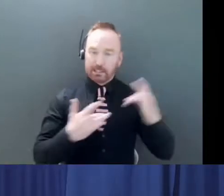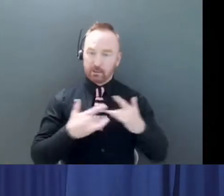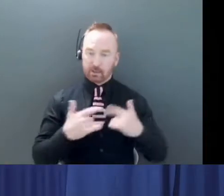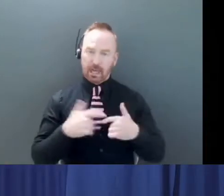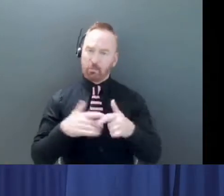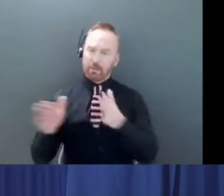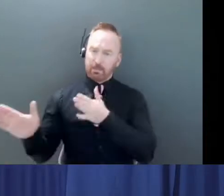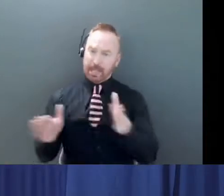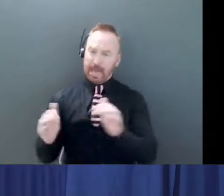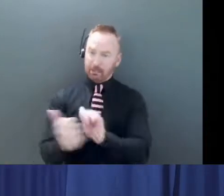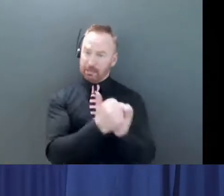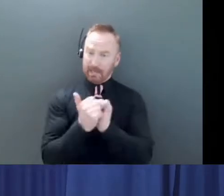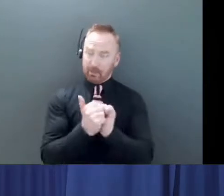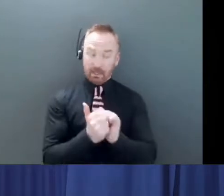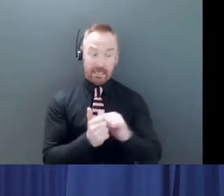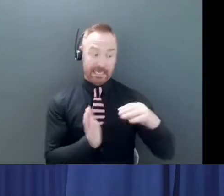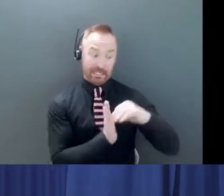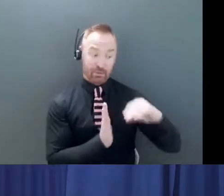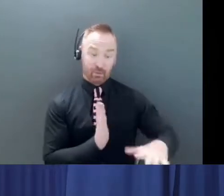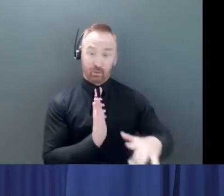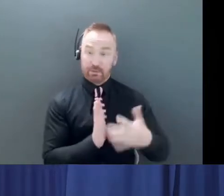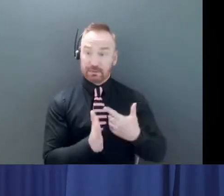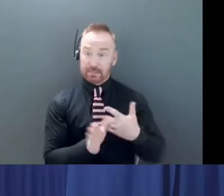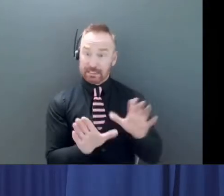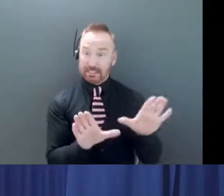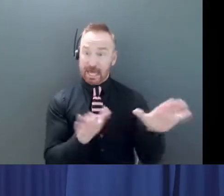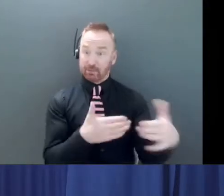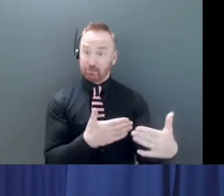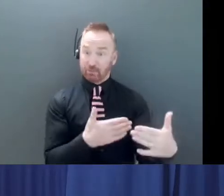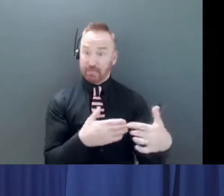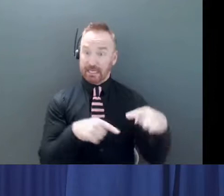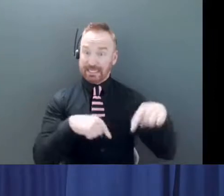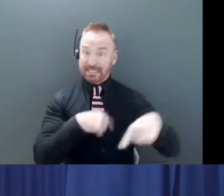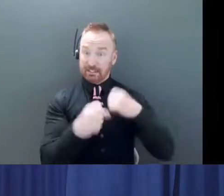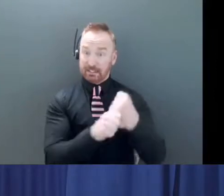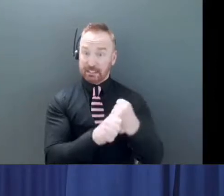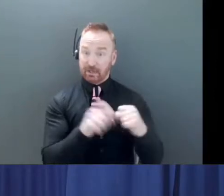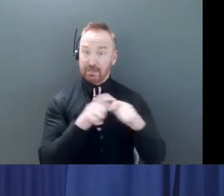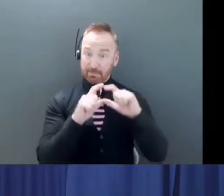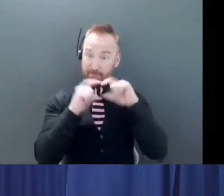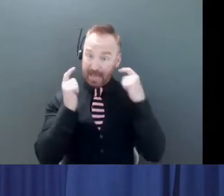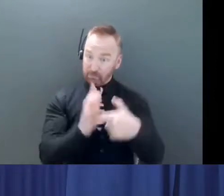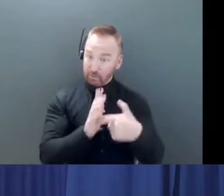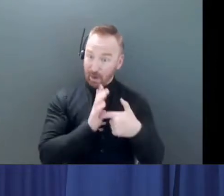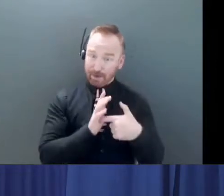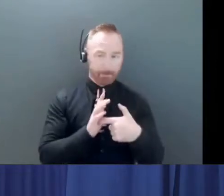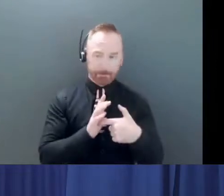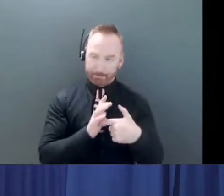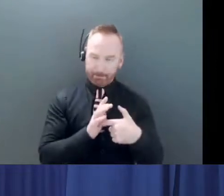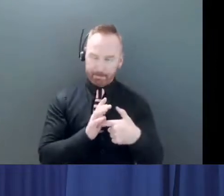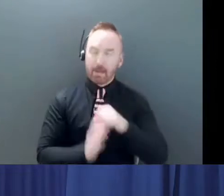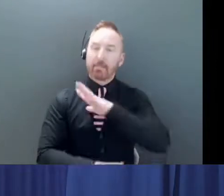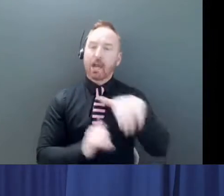But all students age 5 and older including staff should wear masks in all indoor settings